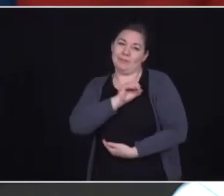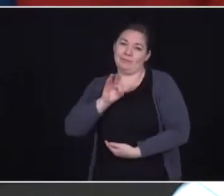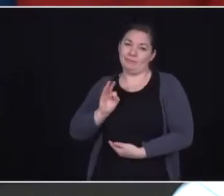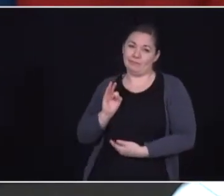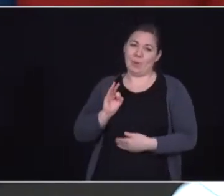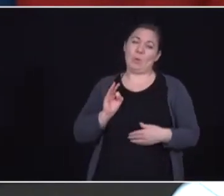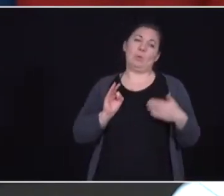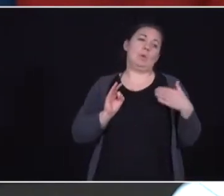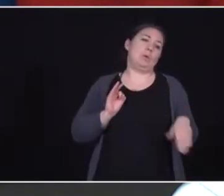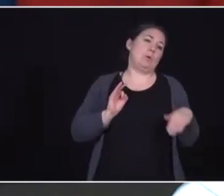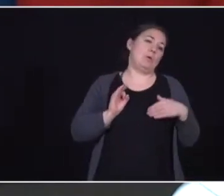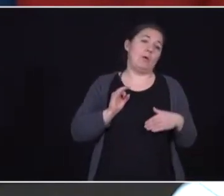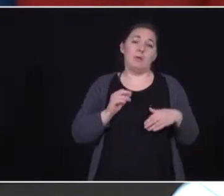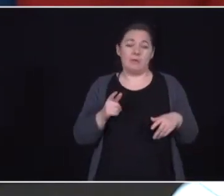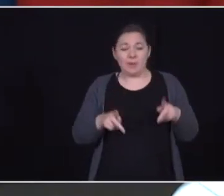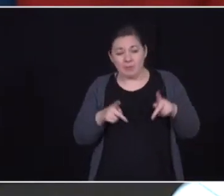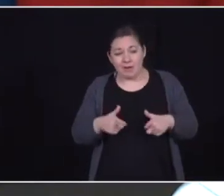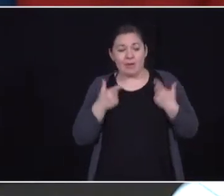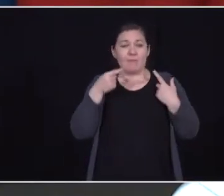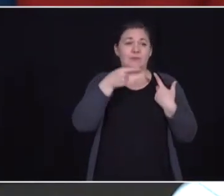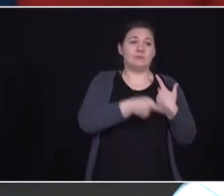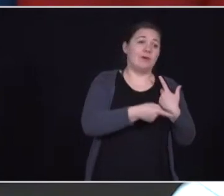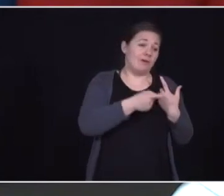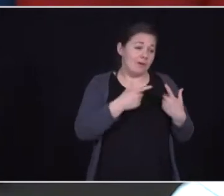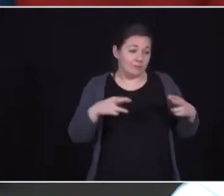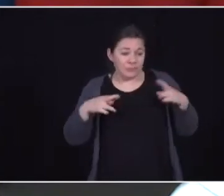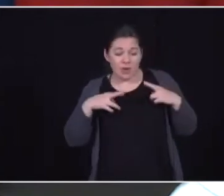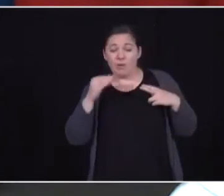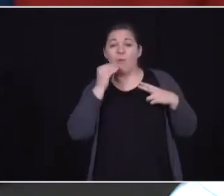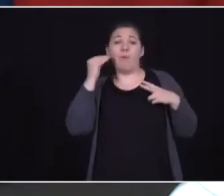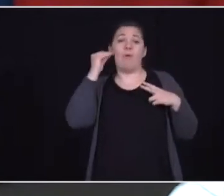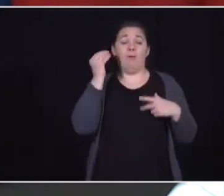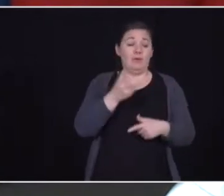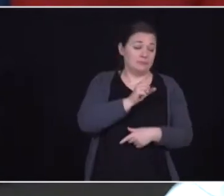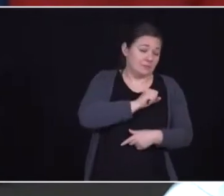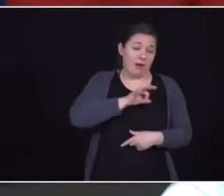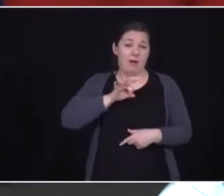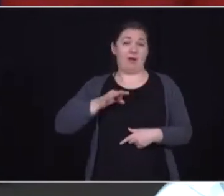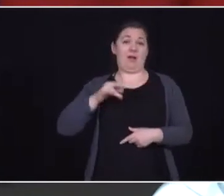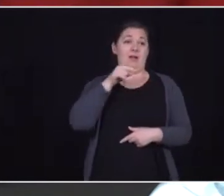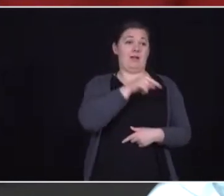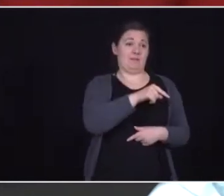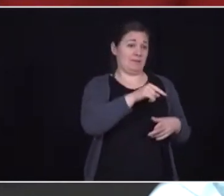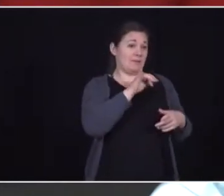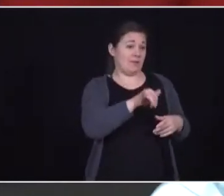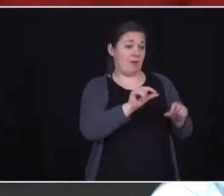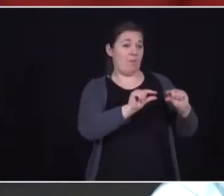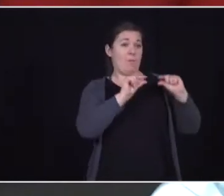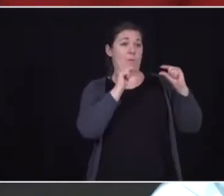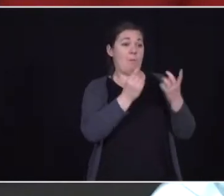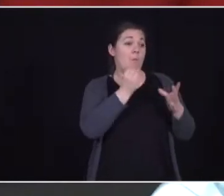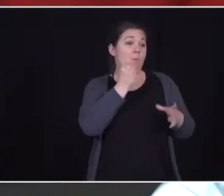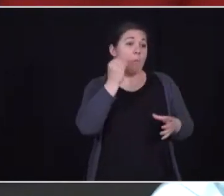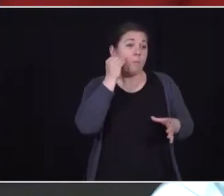I cannot speak specifically to what to general Hilliard was saying. But to my perspective, what we also know is